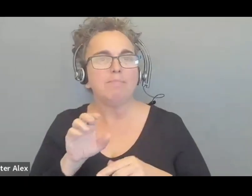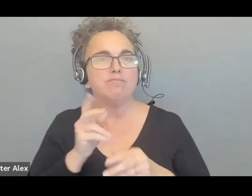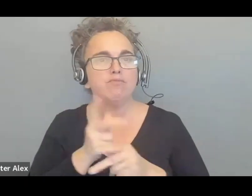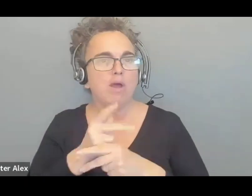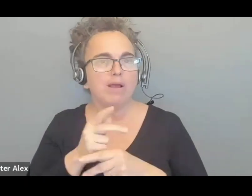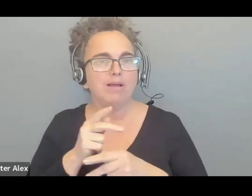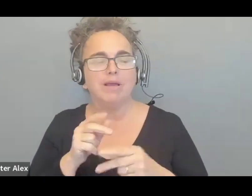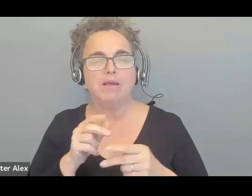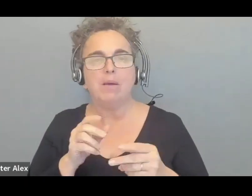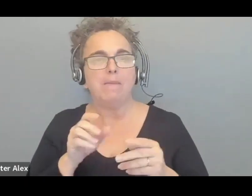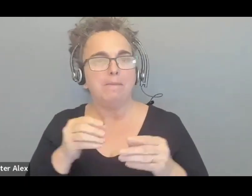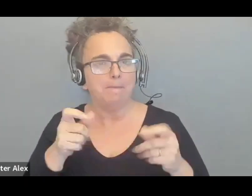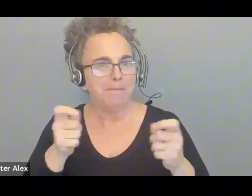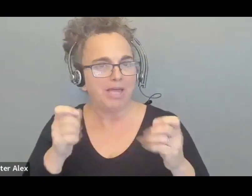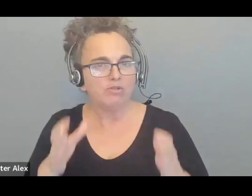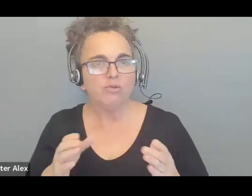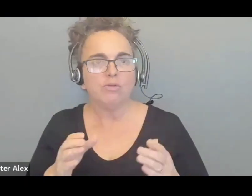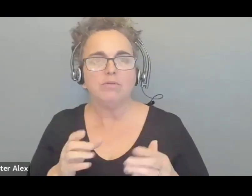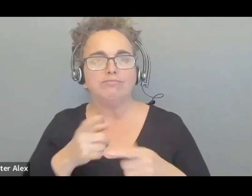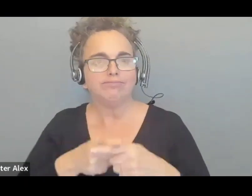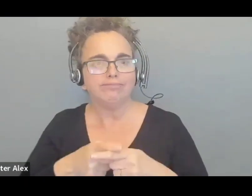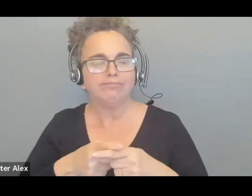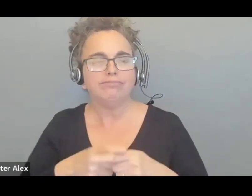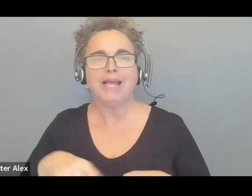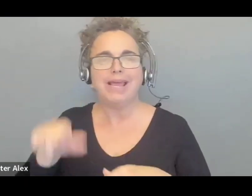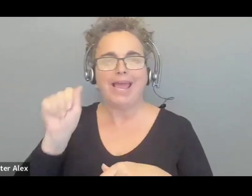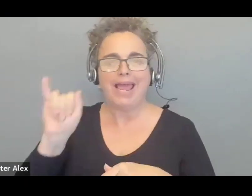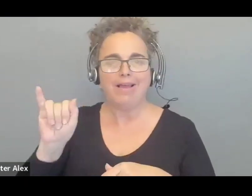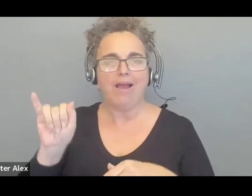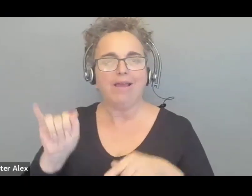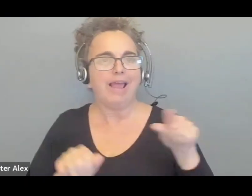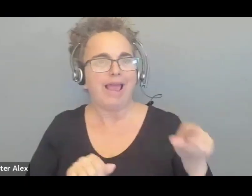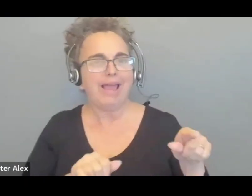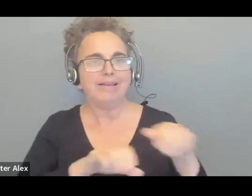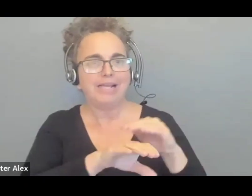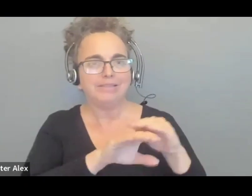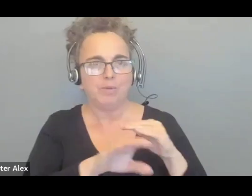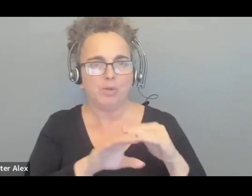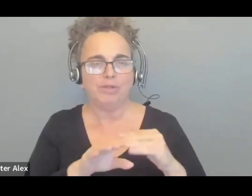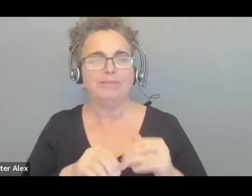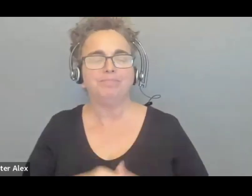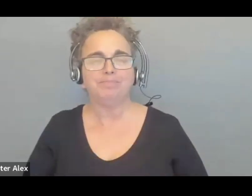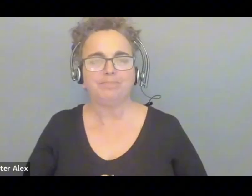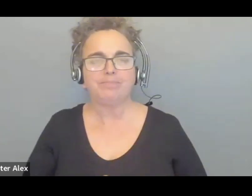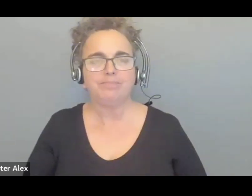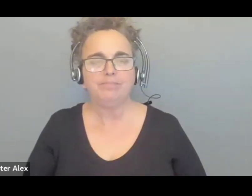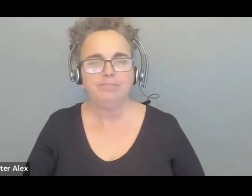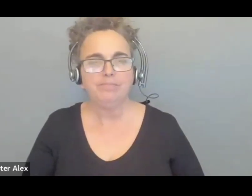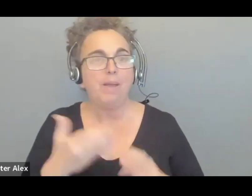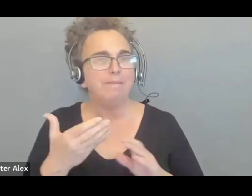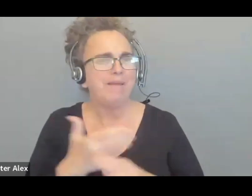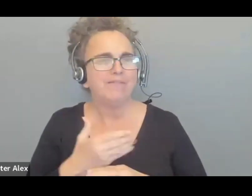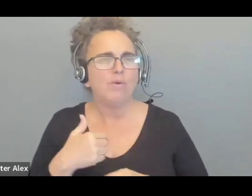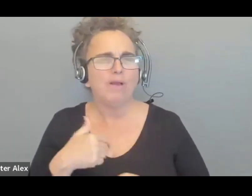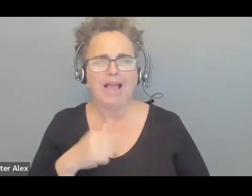intersection of AI enterprise, enterprise AI and accessibility. Before I really introduce